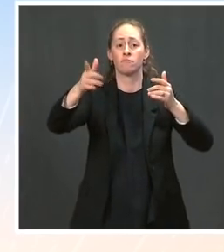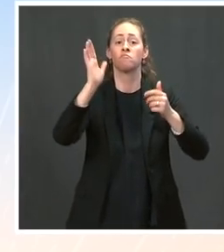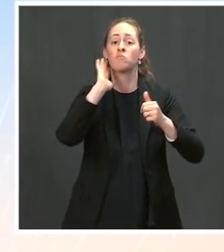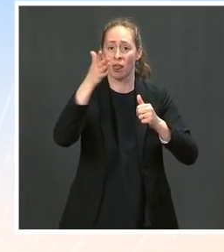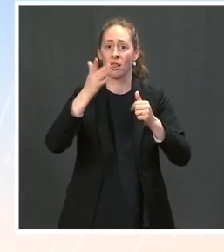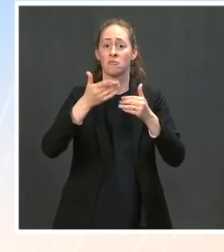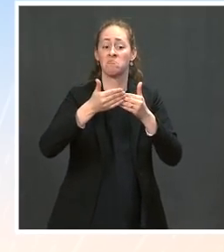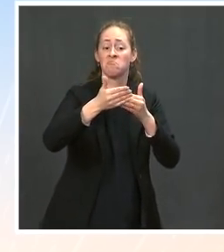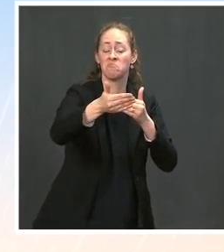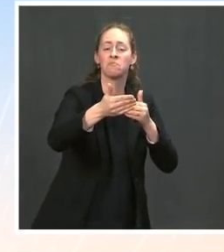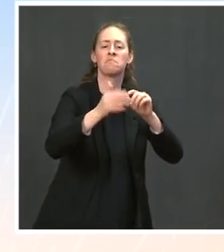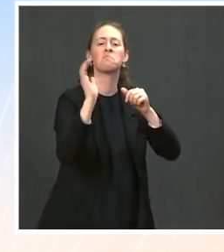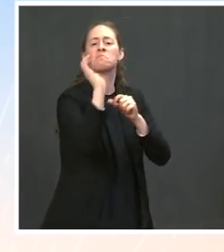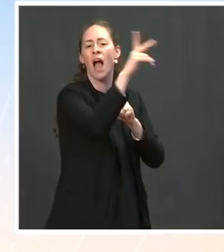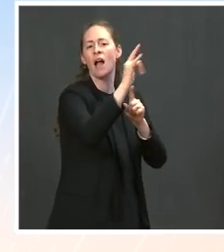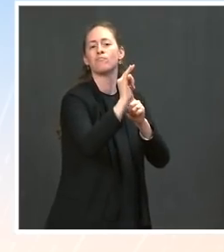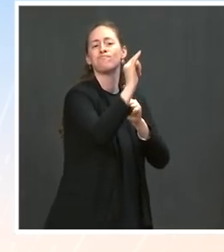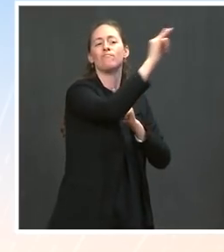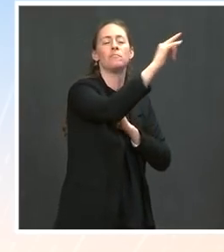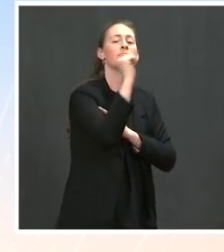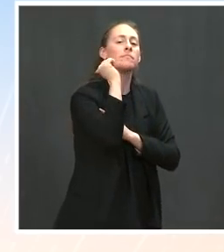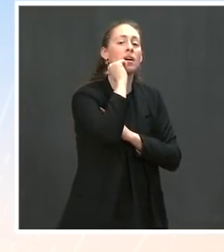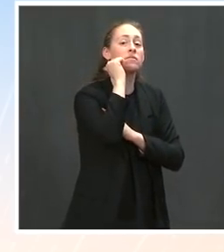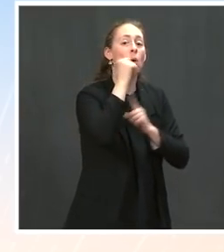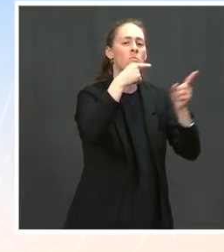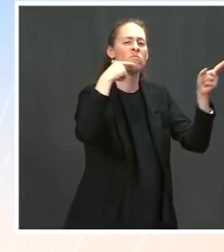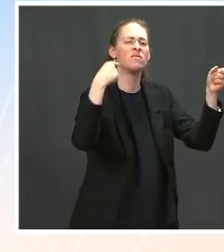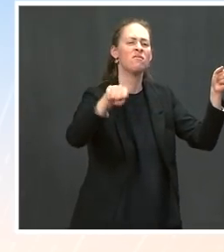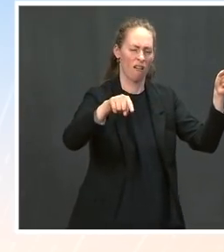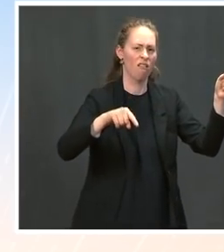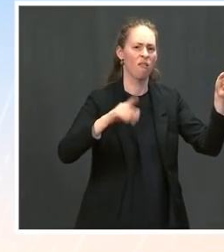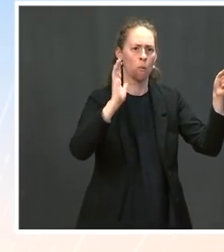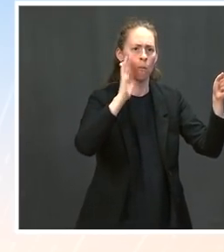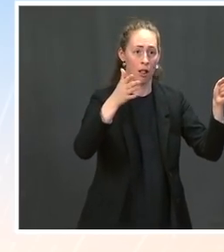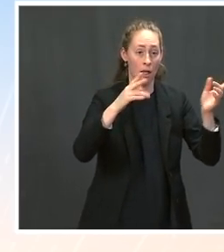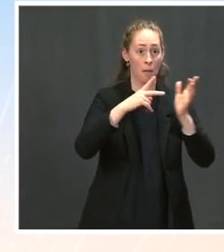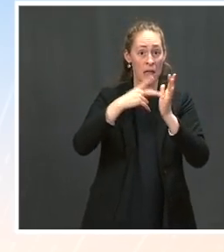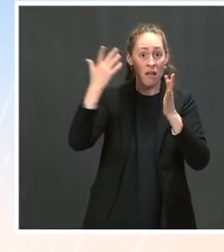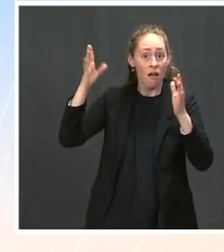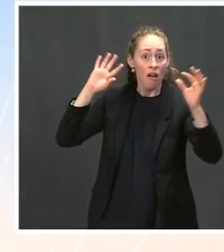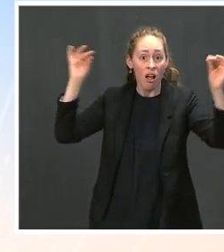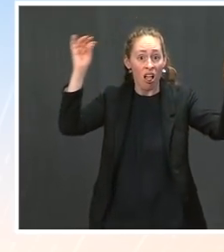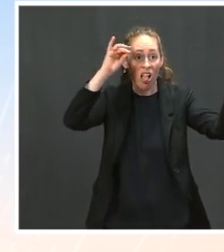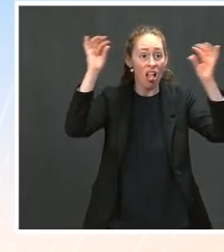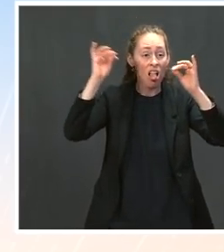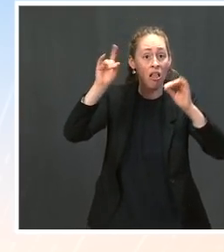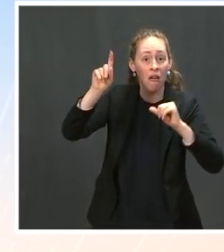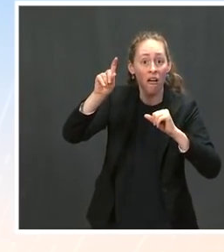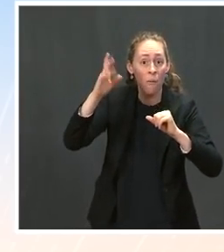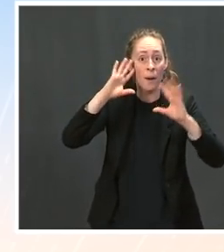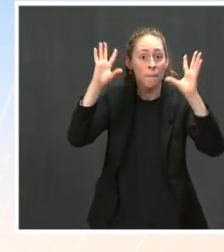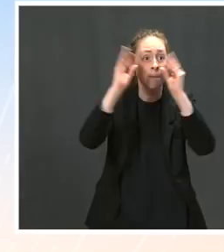a meeting with the President, though? Ms. Psaki: I don't -- I'm not -- I'm not aware of that being on the schedule, but it's primarily to meet with new members of the team